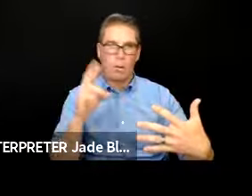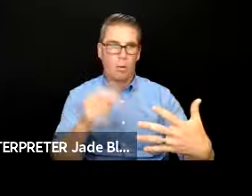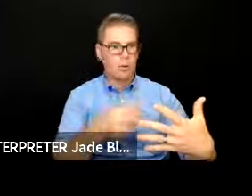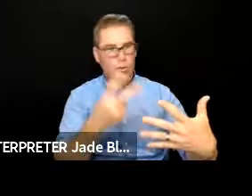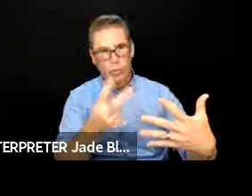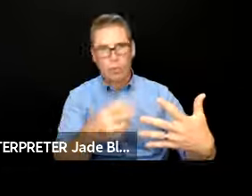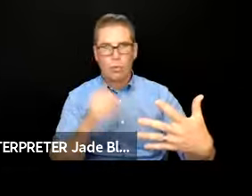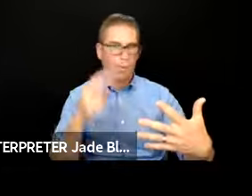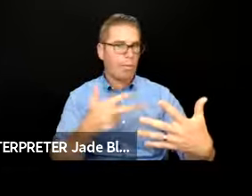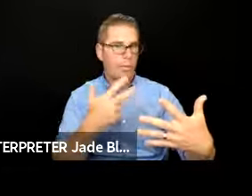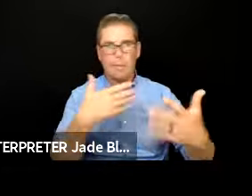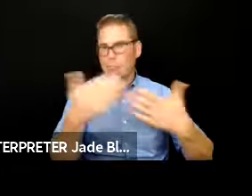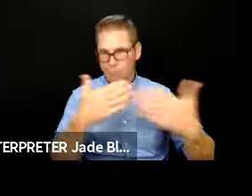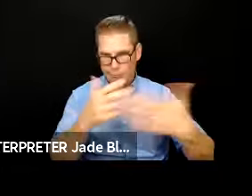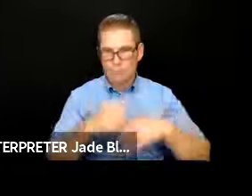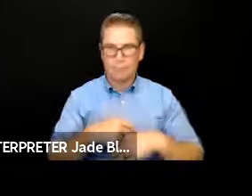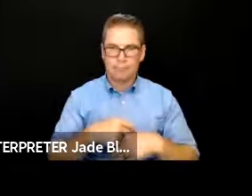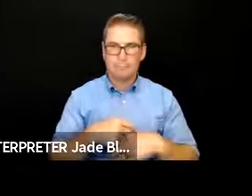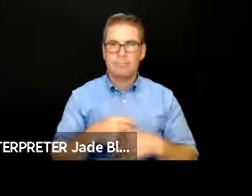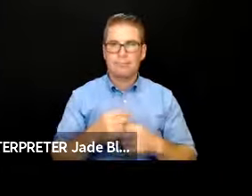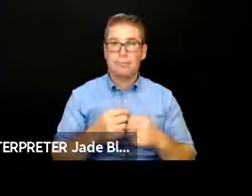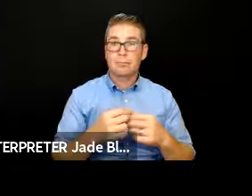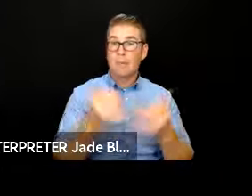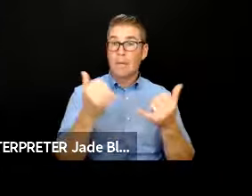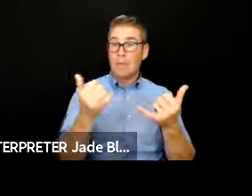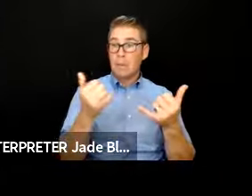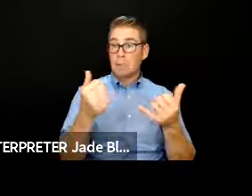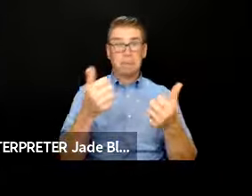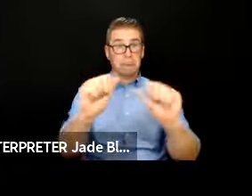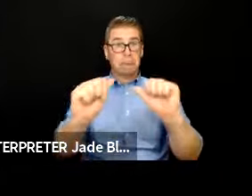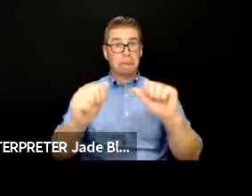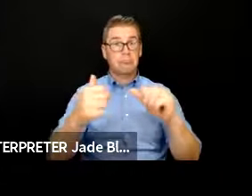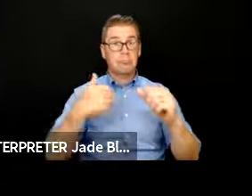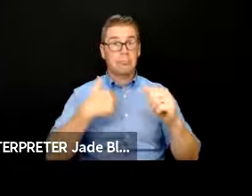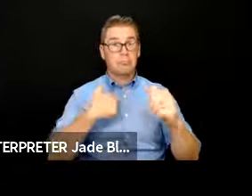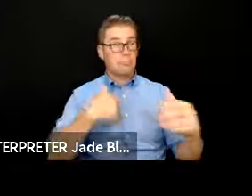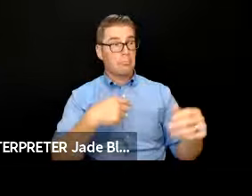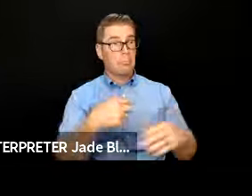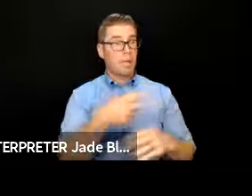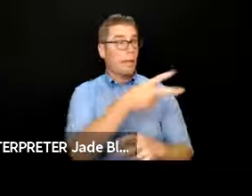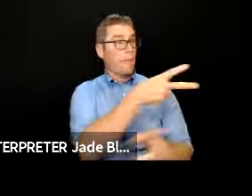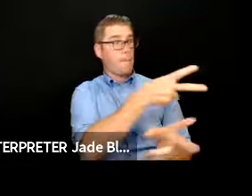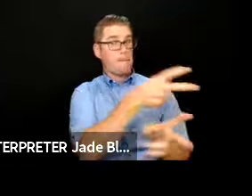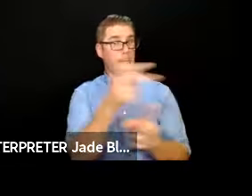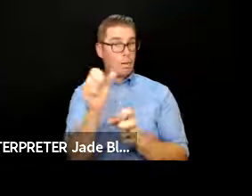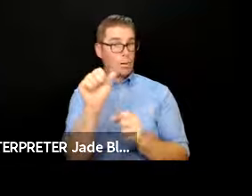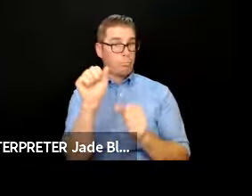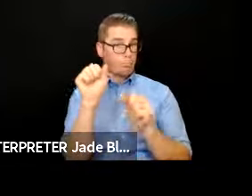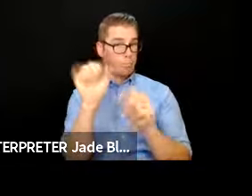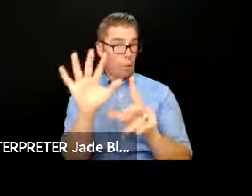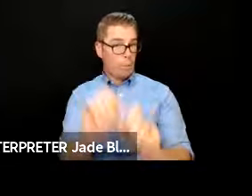So where participants can select more than one answer.